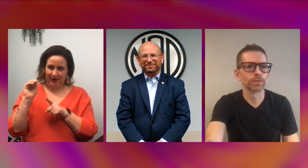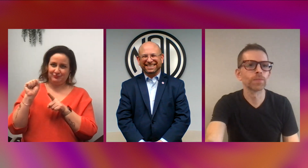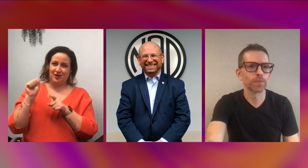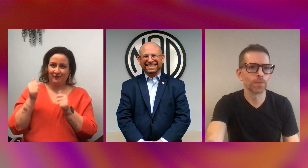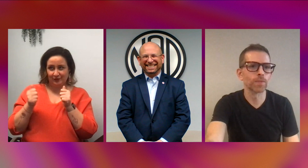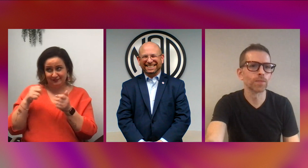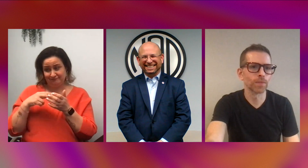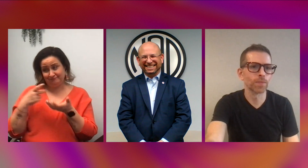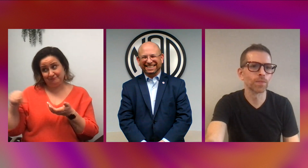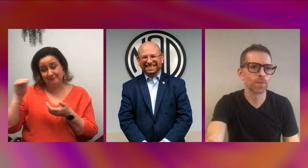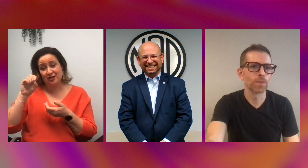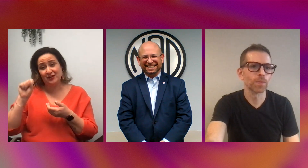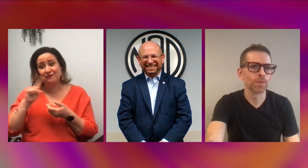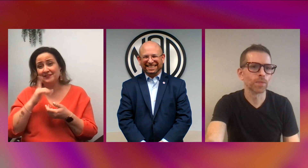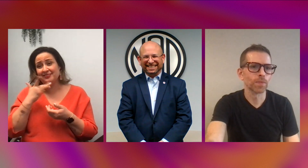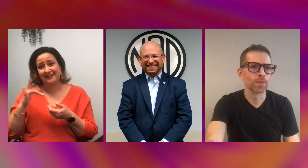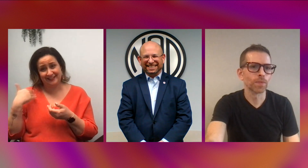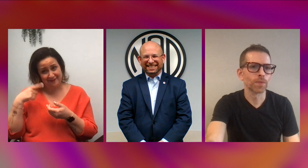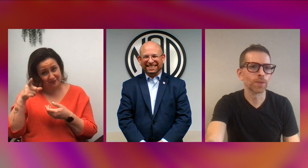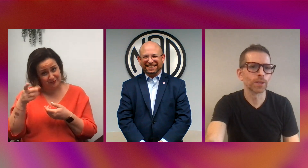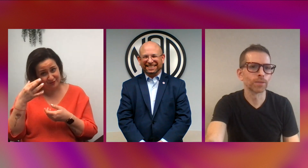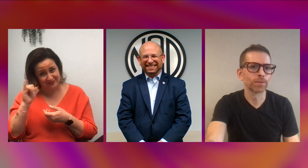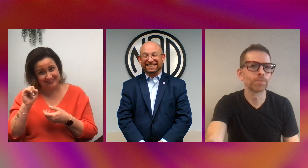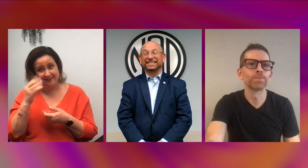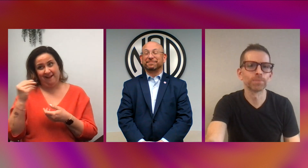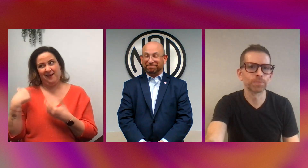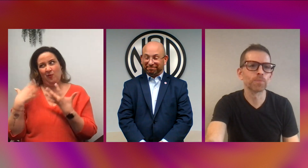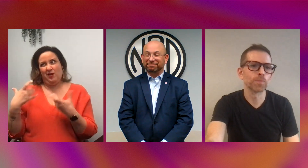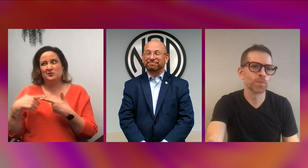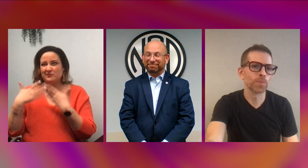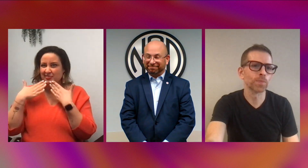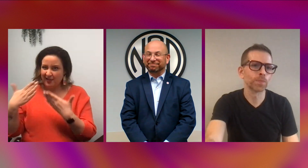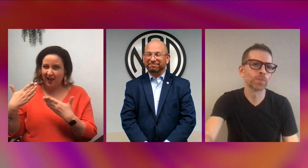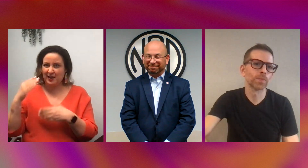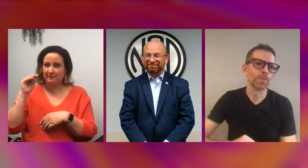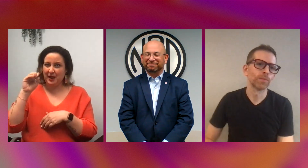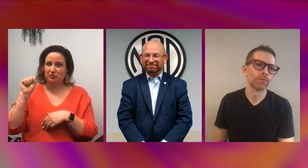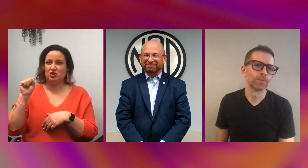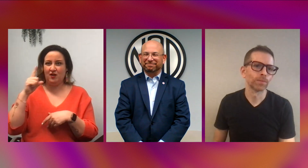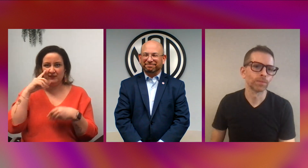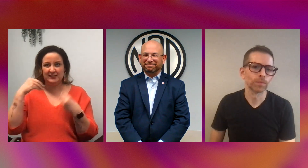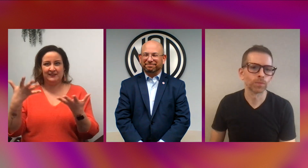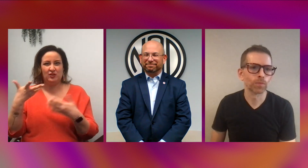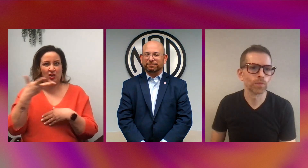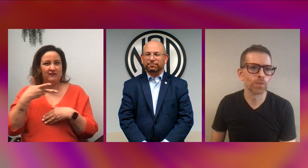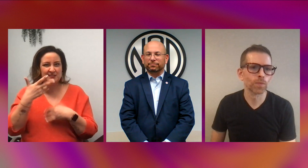Microsoft and Microsoft is very fortunate to have you Chris. I want to thank Microsoft for